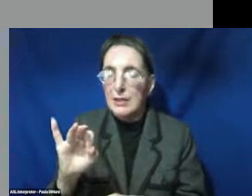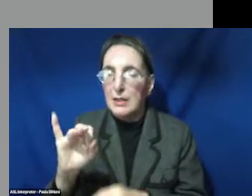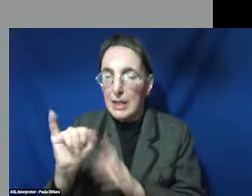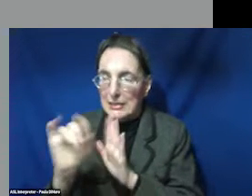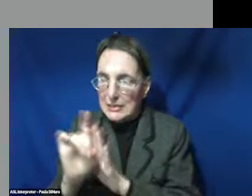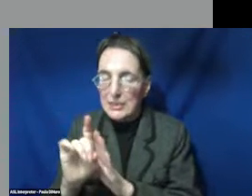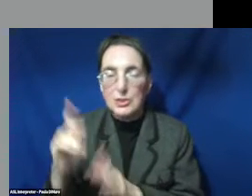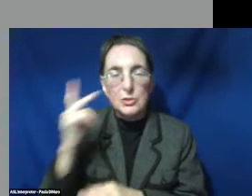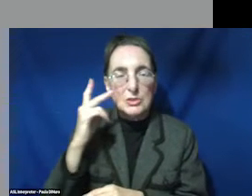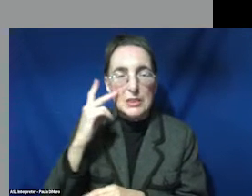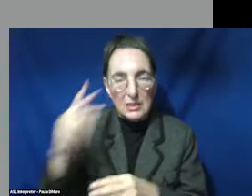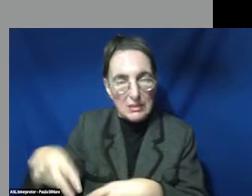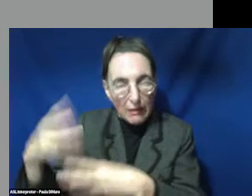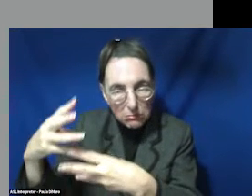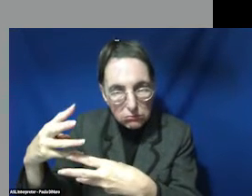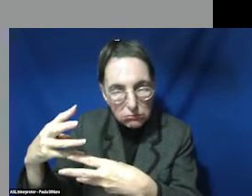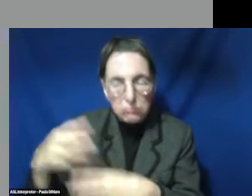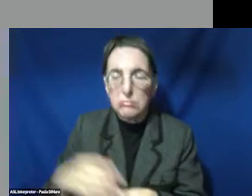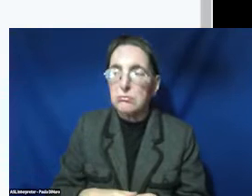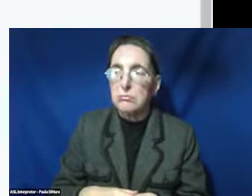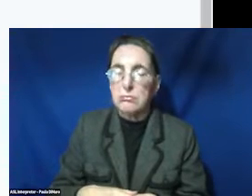Just select the one that you think is appropriate.